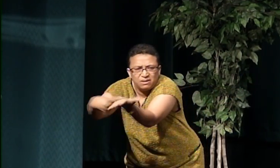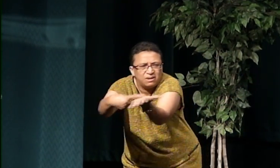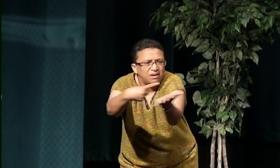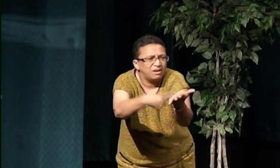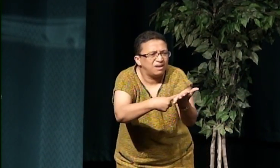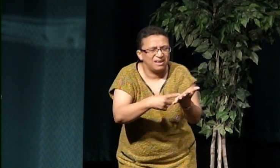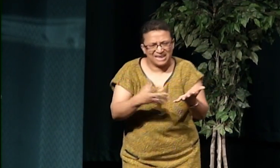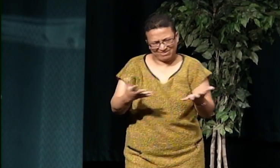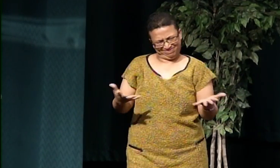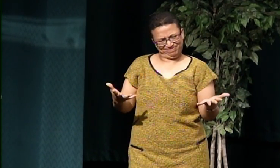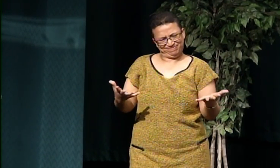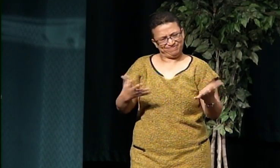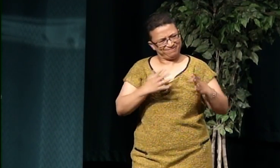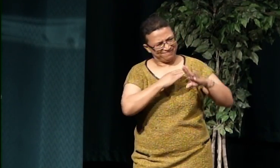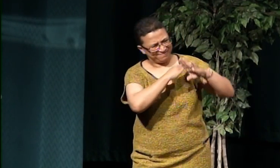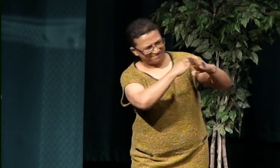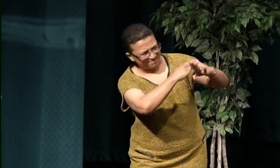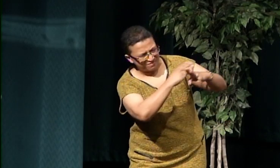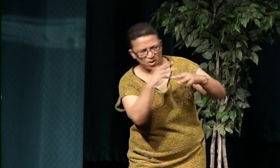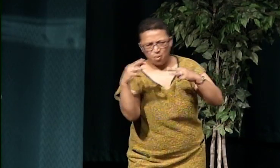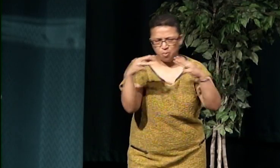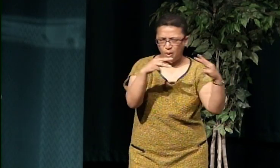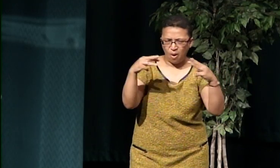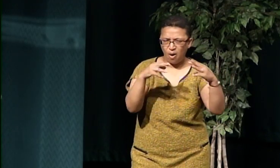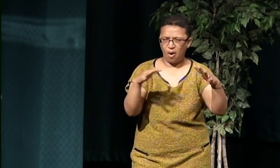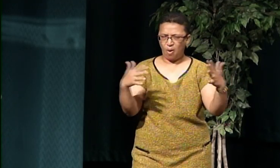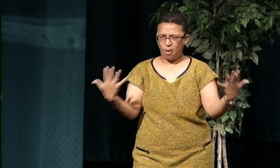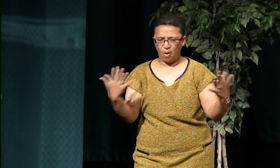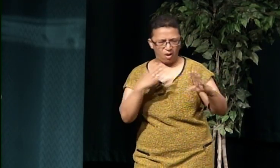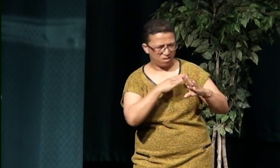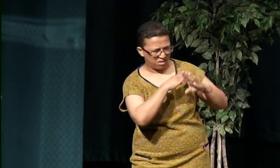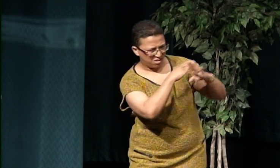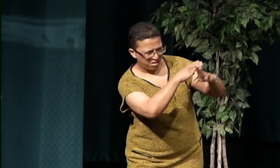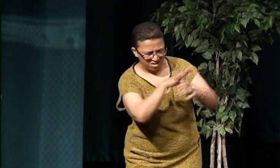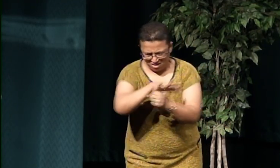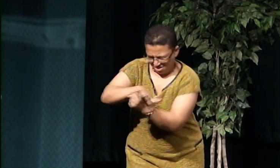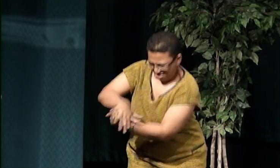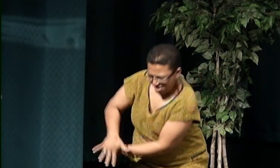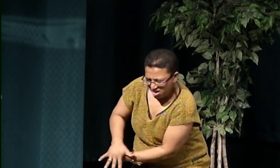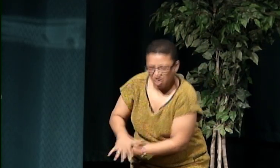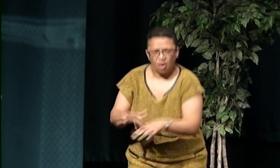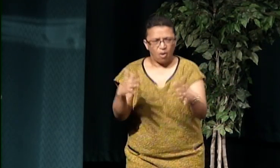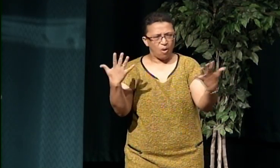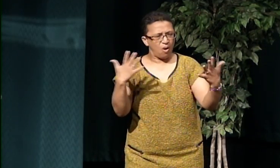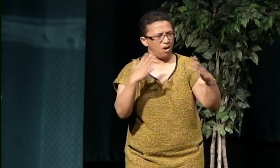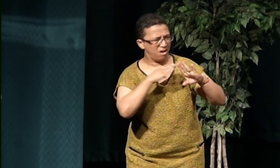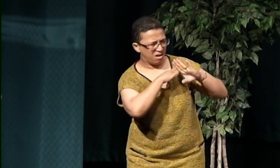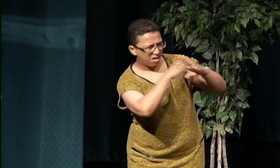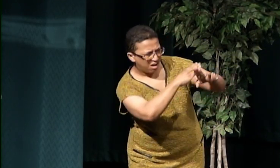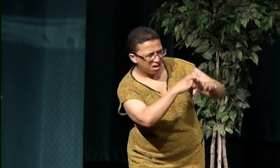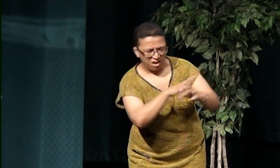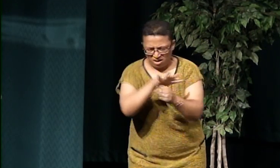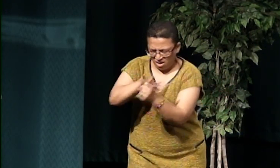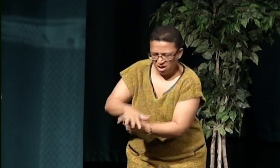there's people coming together and they're thinking